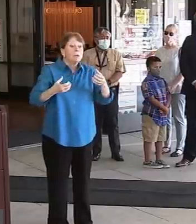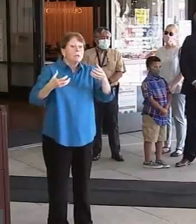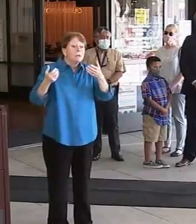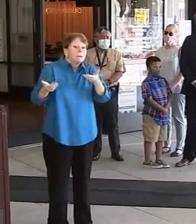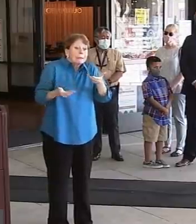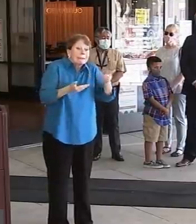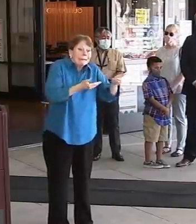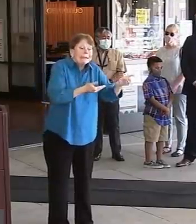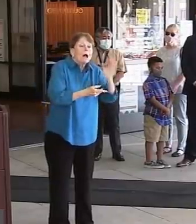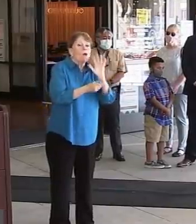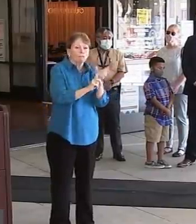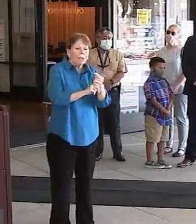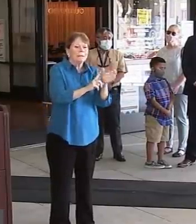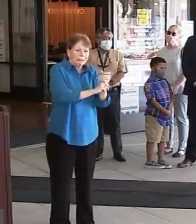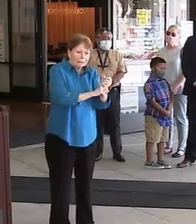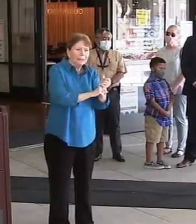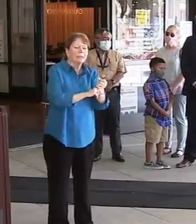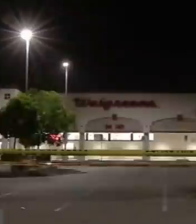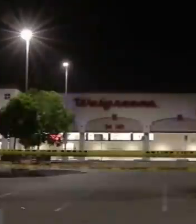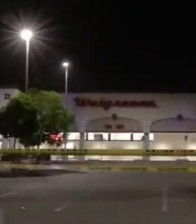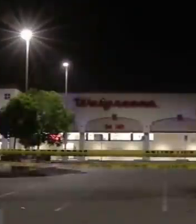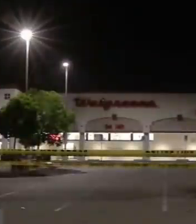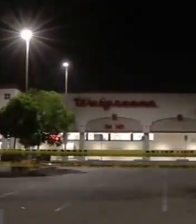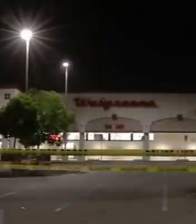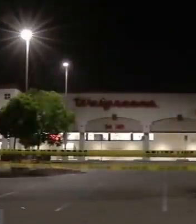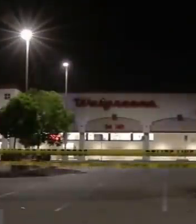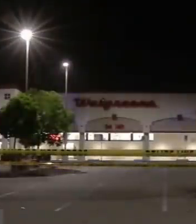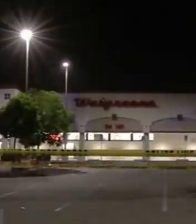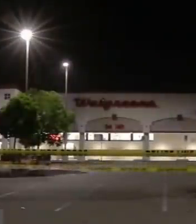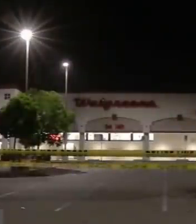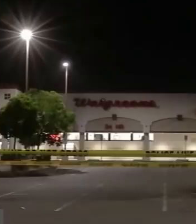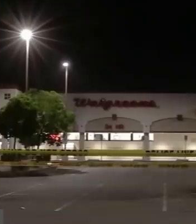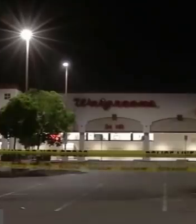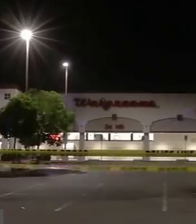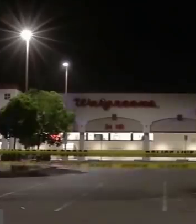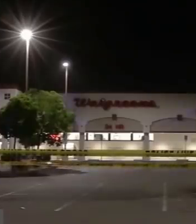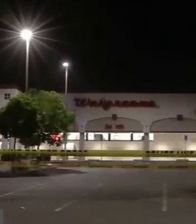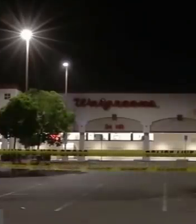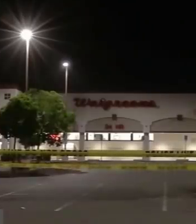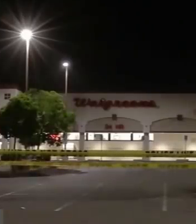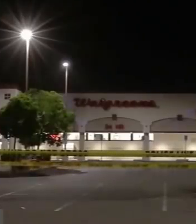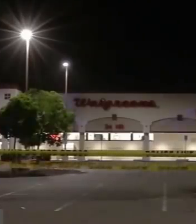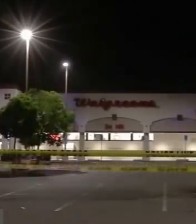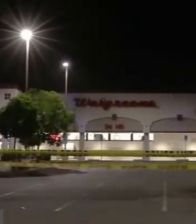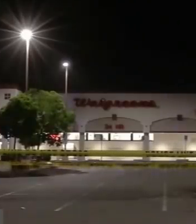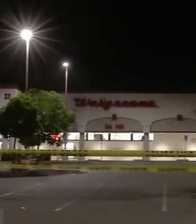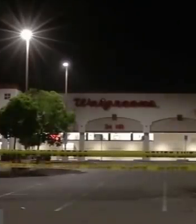IF NECESSARY. THE OFFICERS REACTED TO A PERCEIVED THREAT.